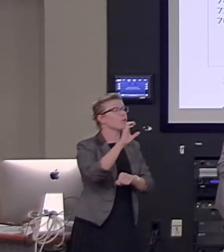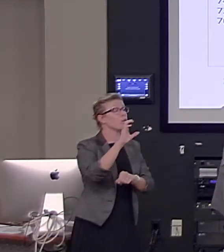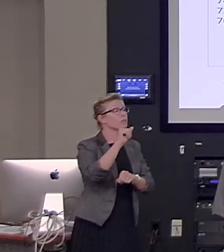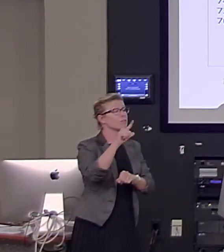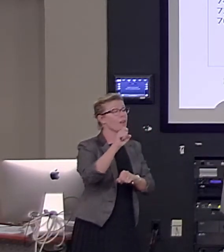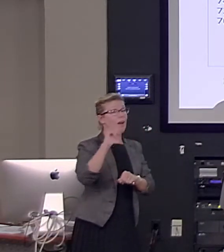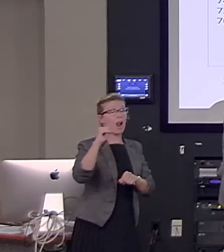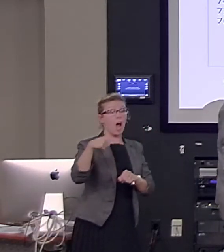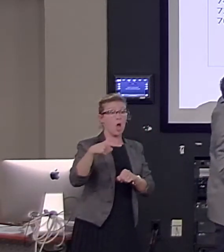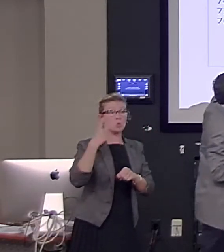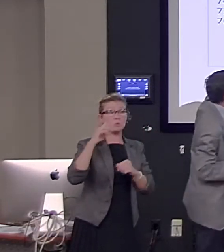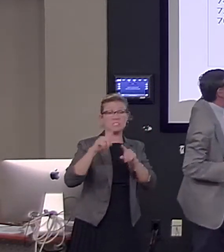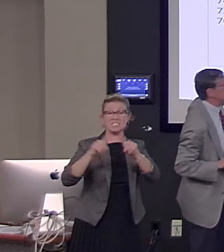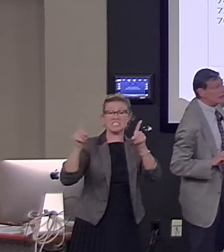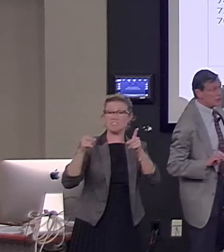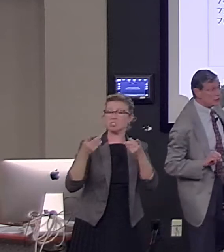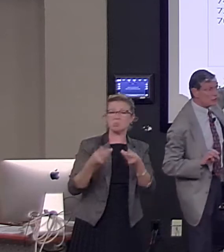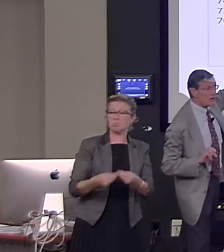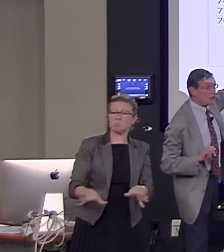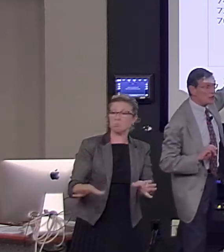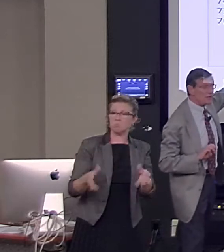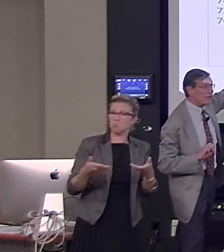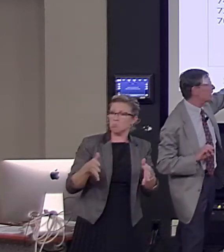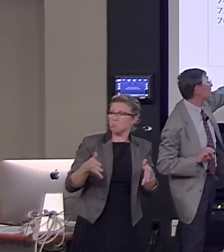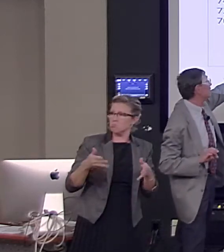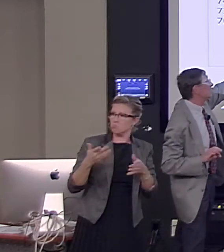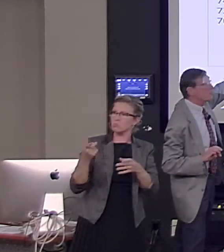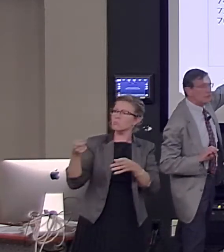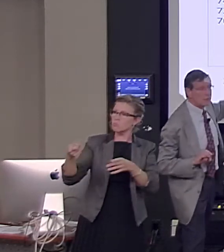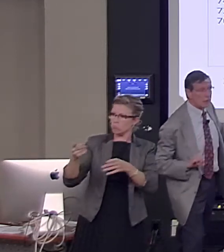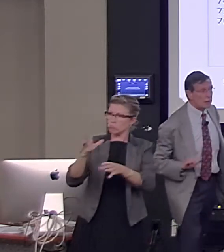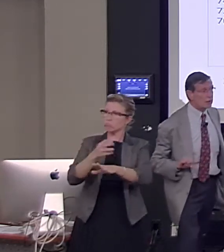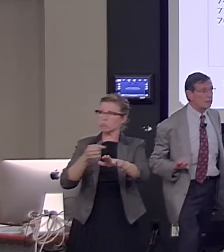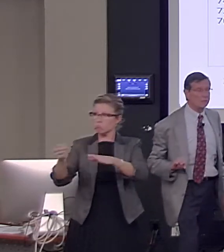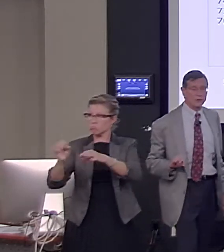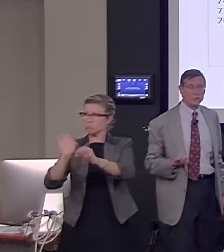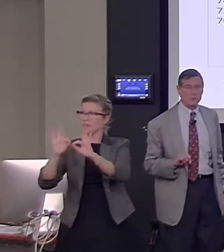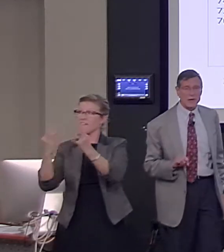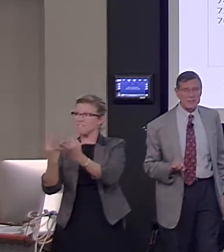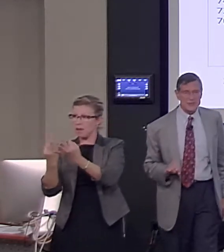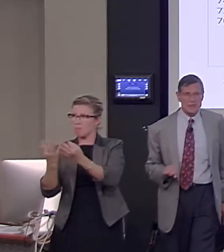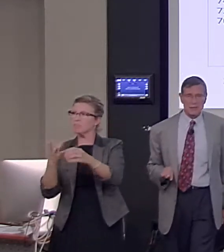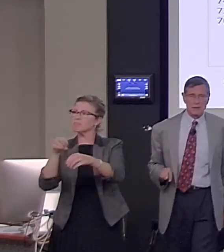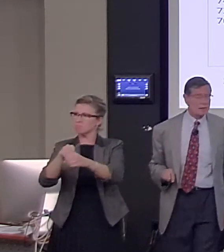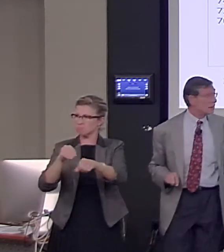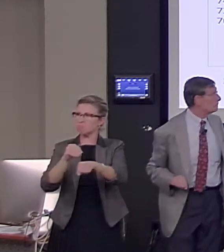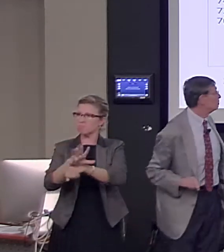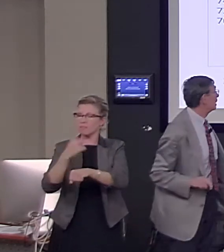That in fact, there was still an intervention effect for verbal processing.